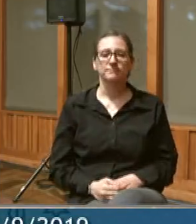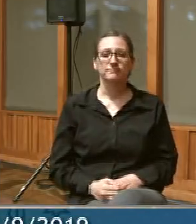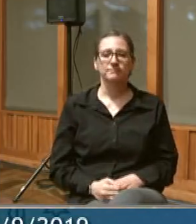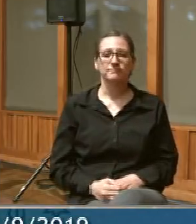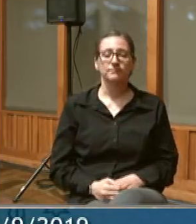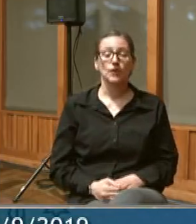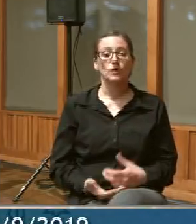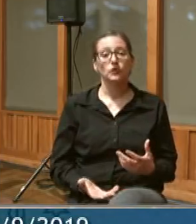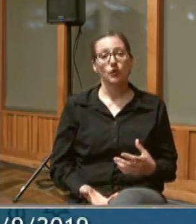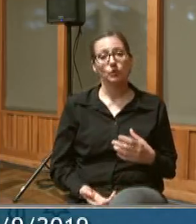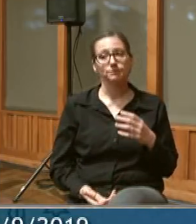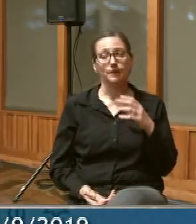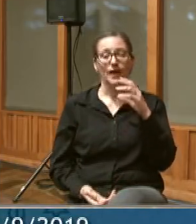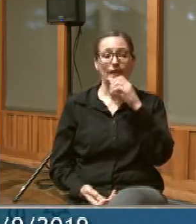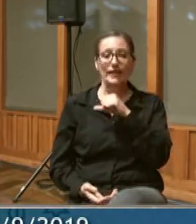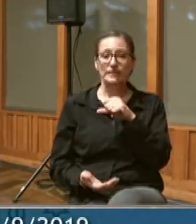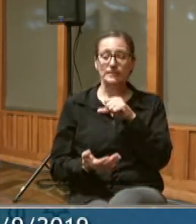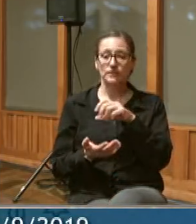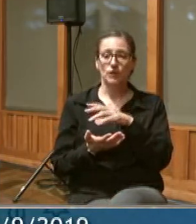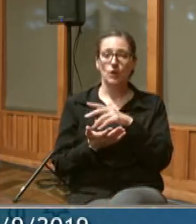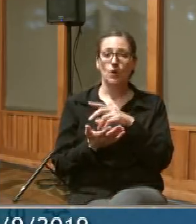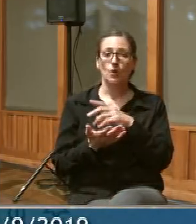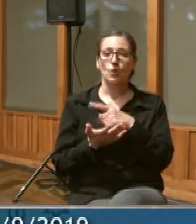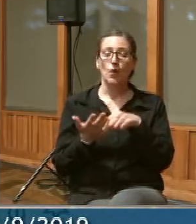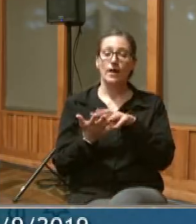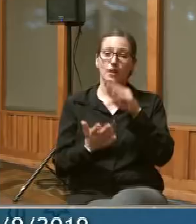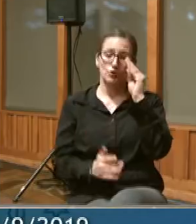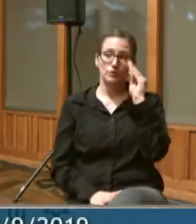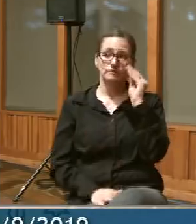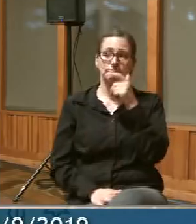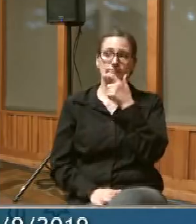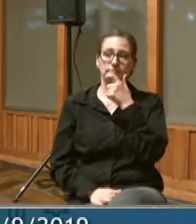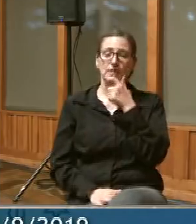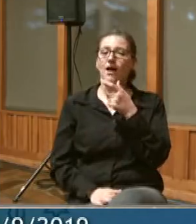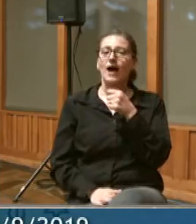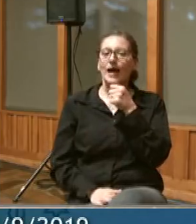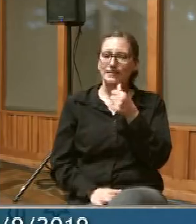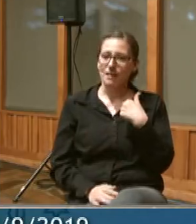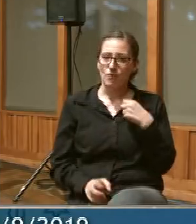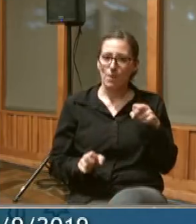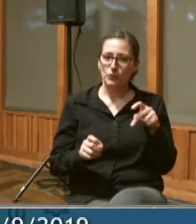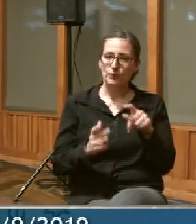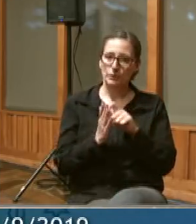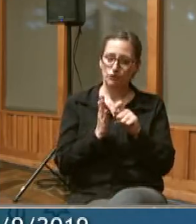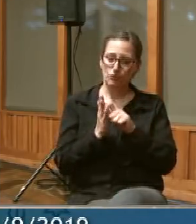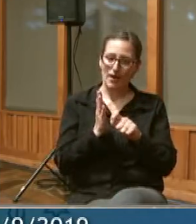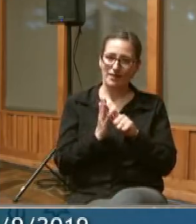PARKS EMPLOYEE AFTER 30 YEARS. [SHOUTING]